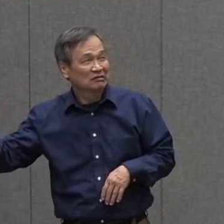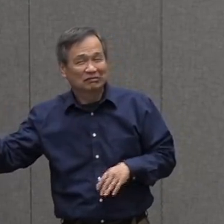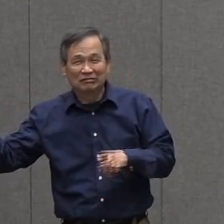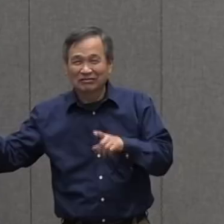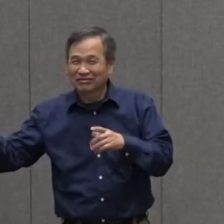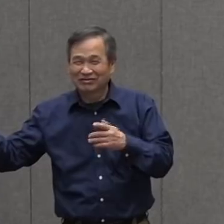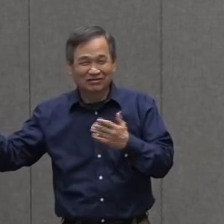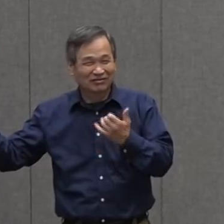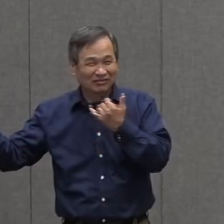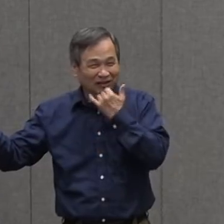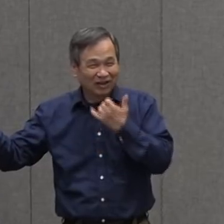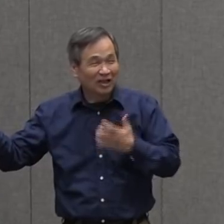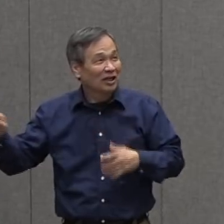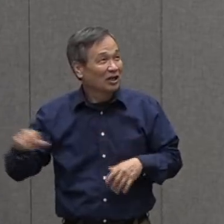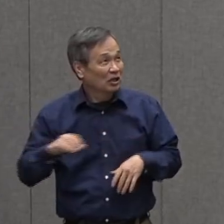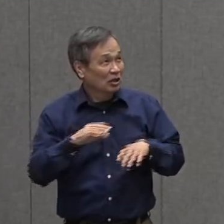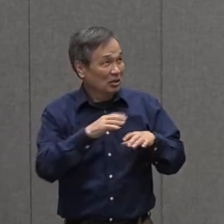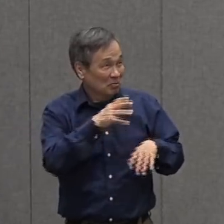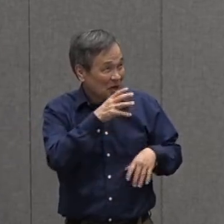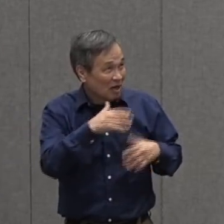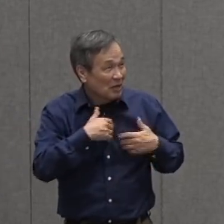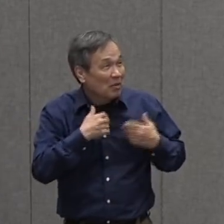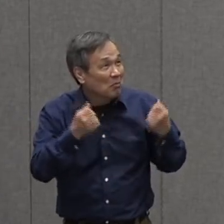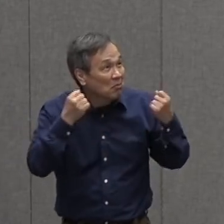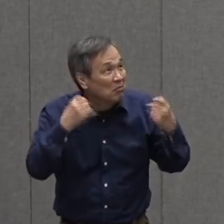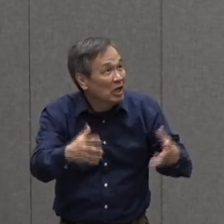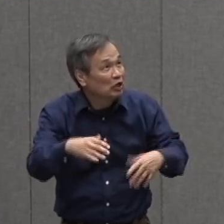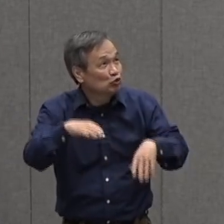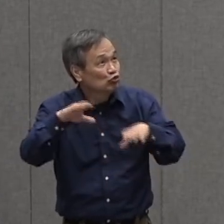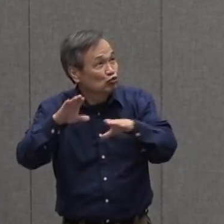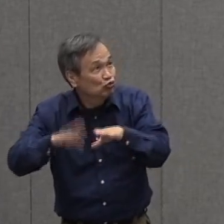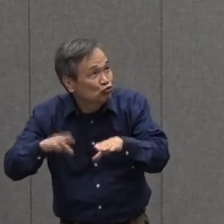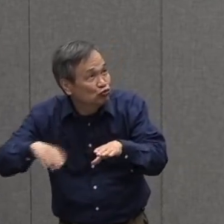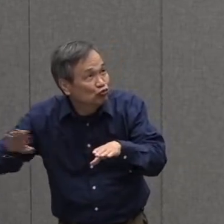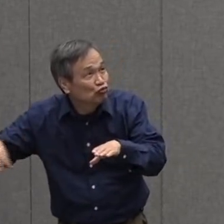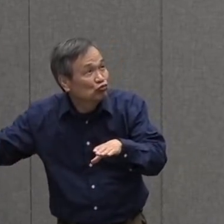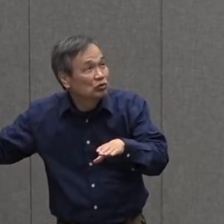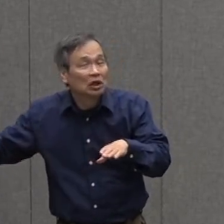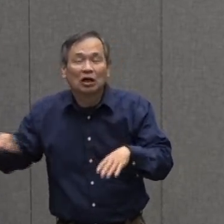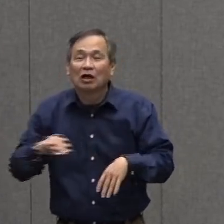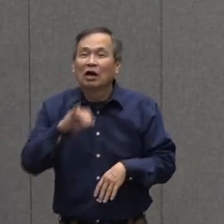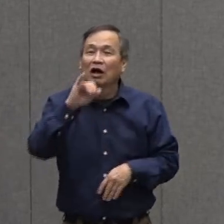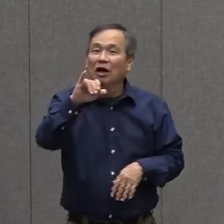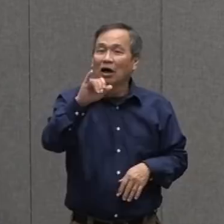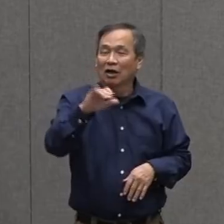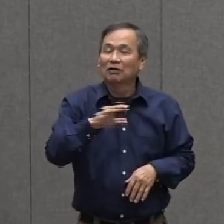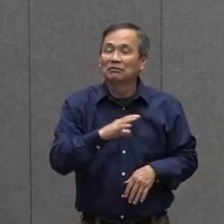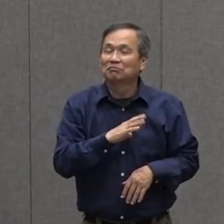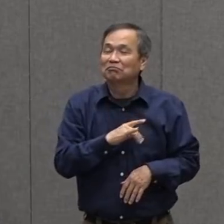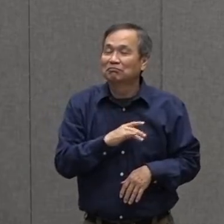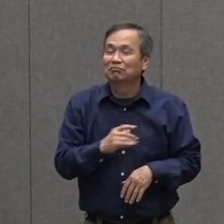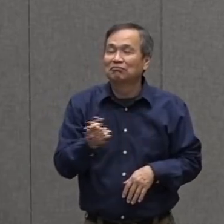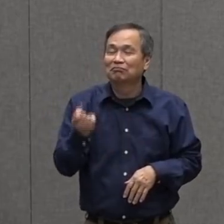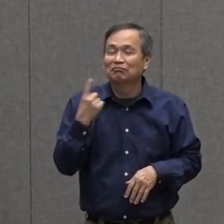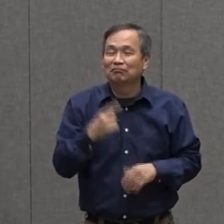My mom has many children. That sentence makes sense, so I'm gonna go ahead